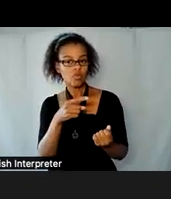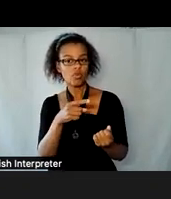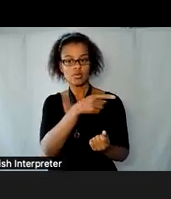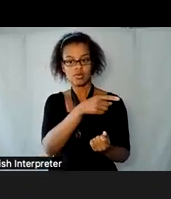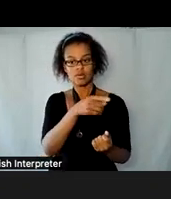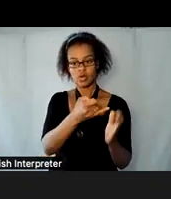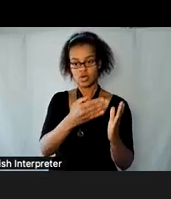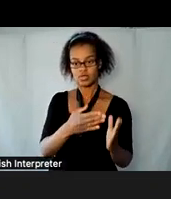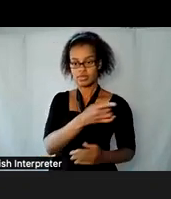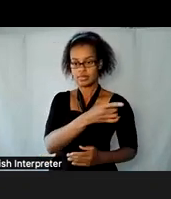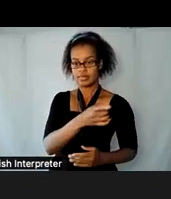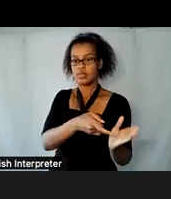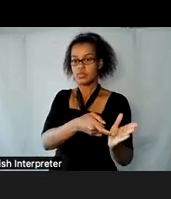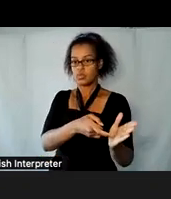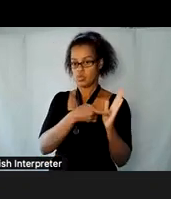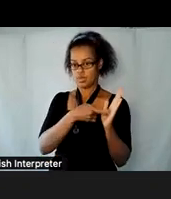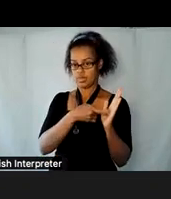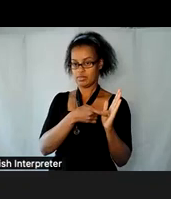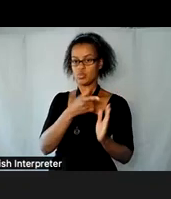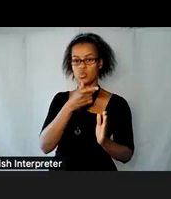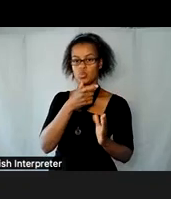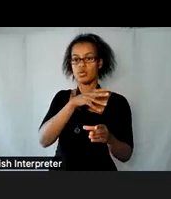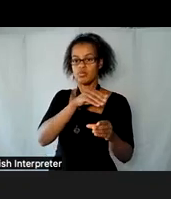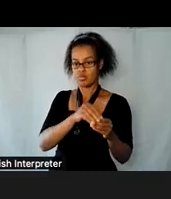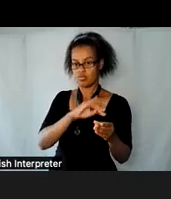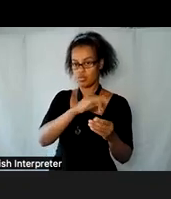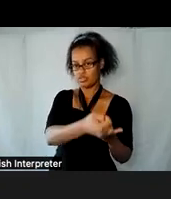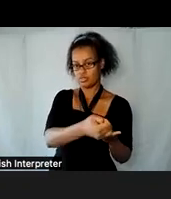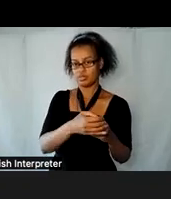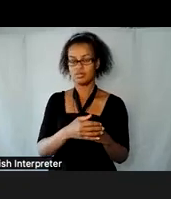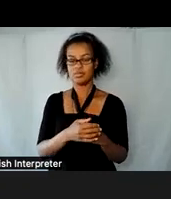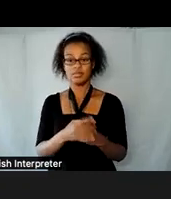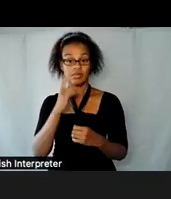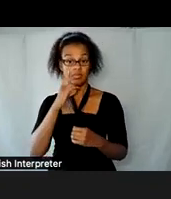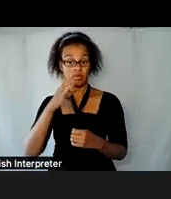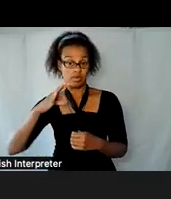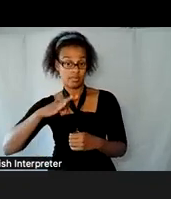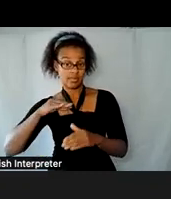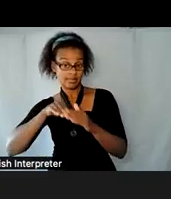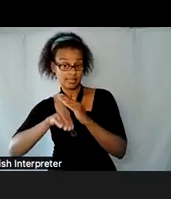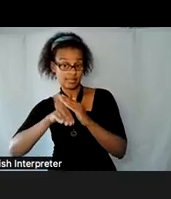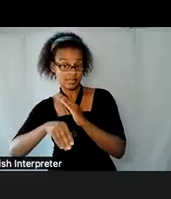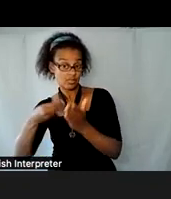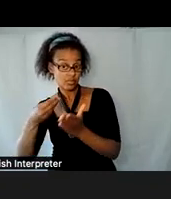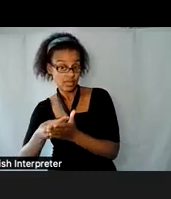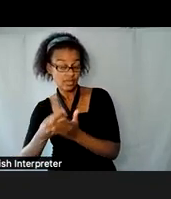And to apply for this grant, you would just complete the accessibility expenses section